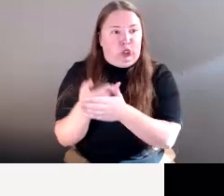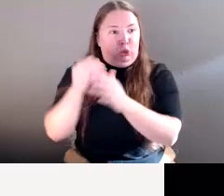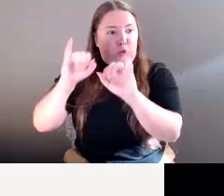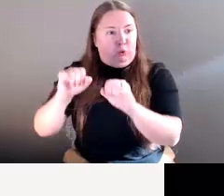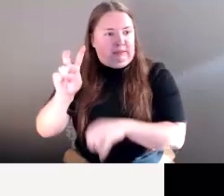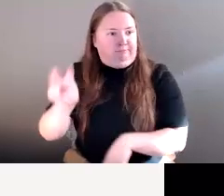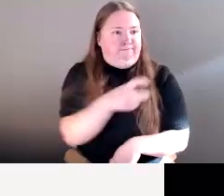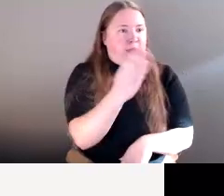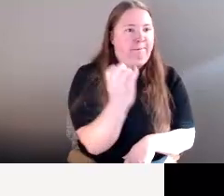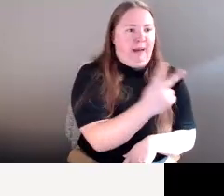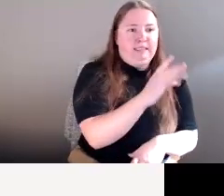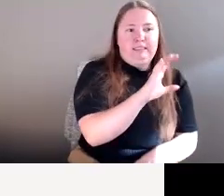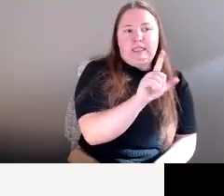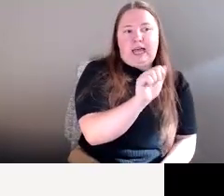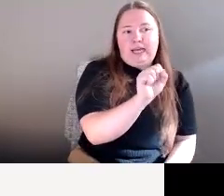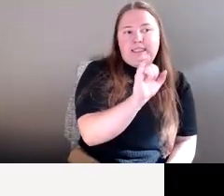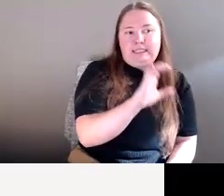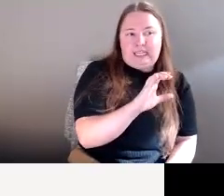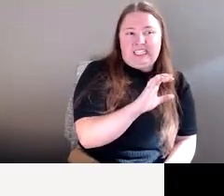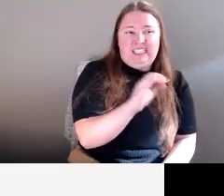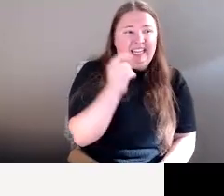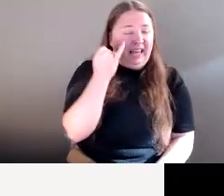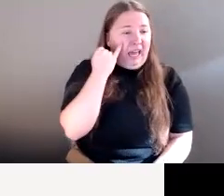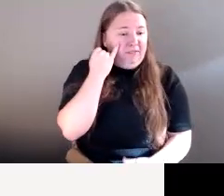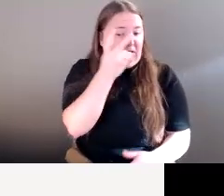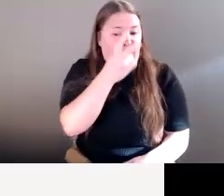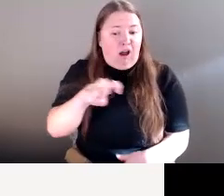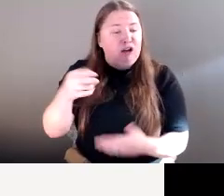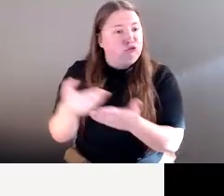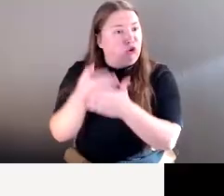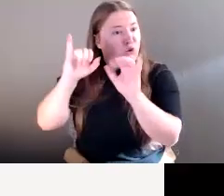So if you decide I don't like this new quizzes that have already created it,